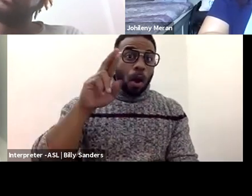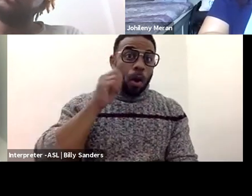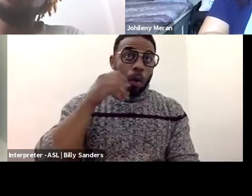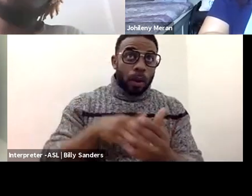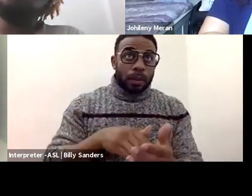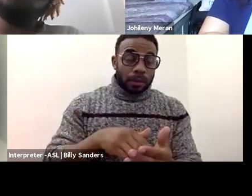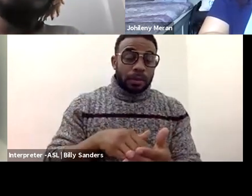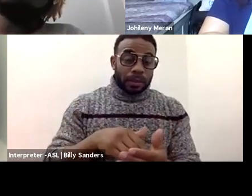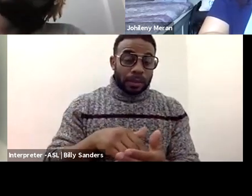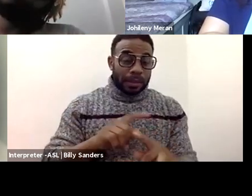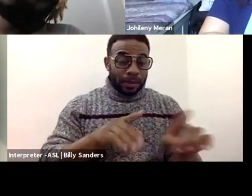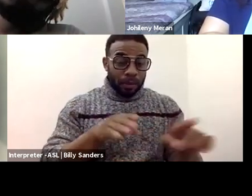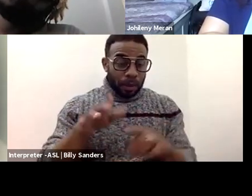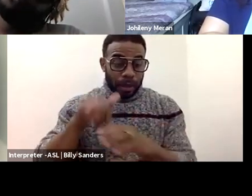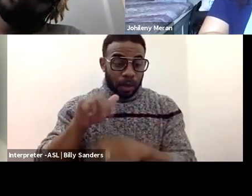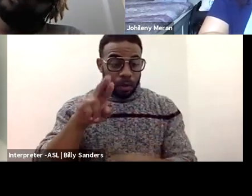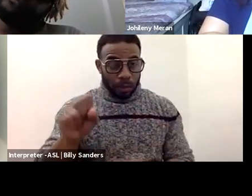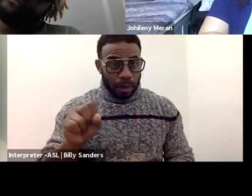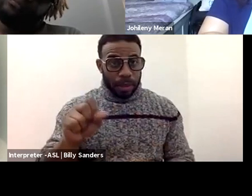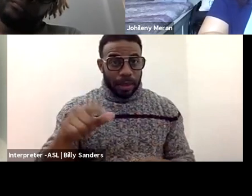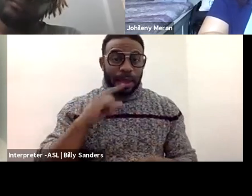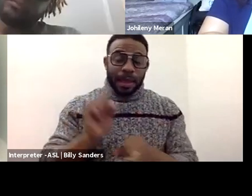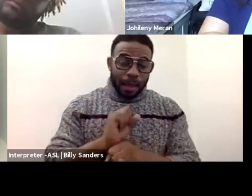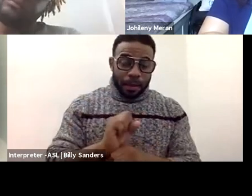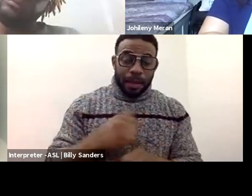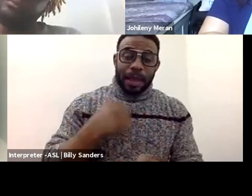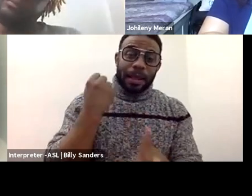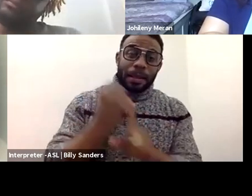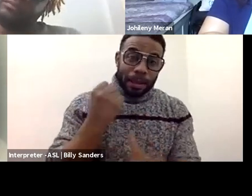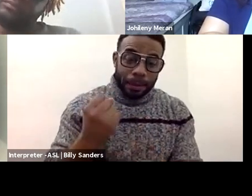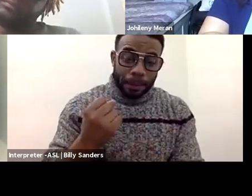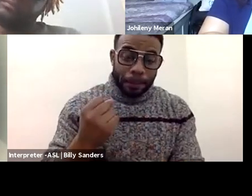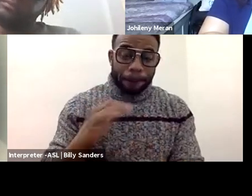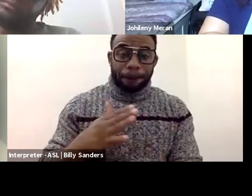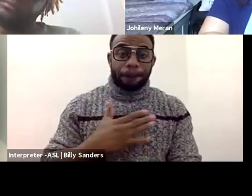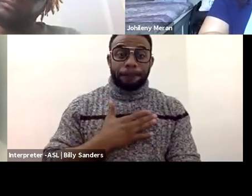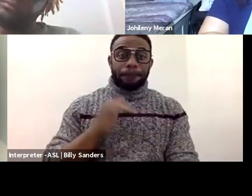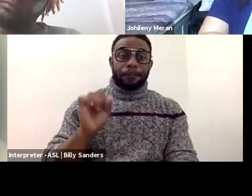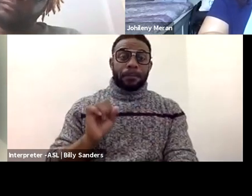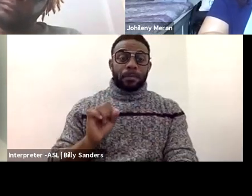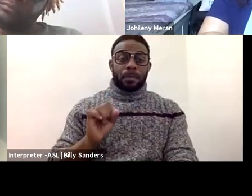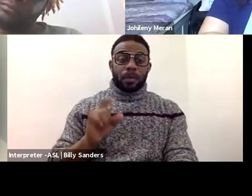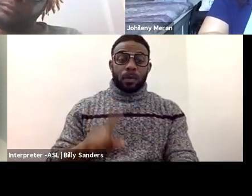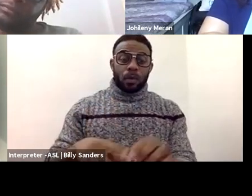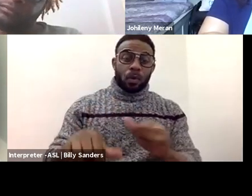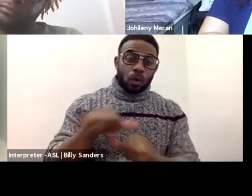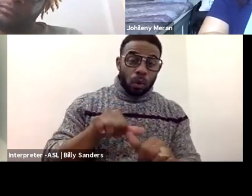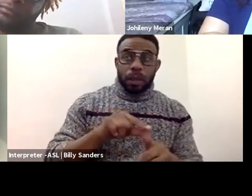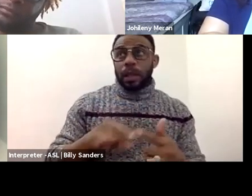of racism in the US definitely had an impact on my ability to socialize and be in community